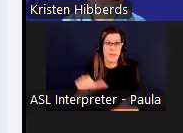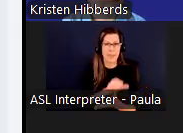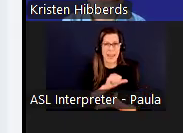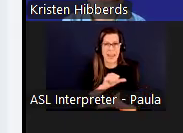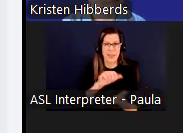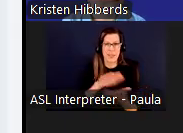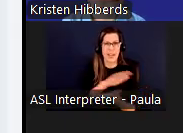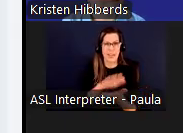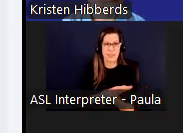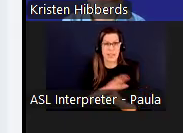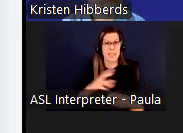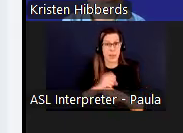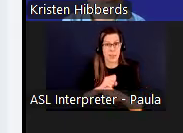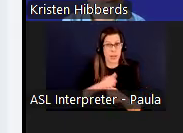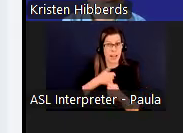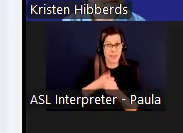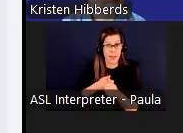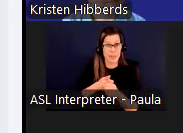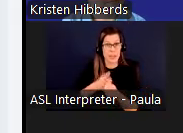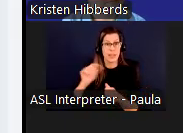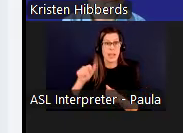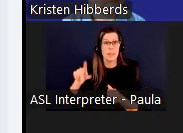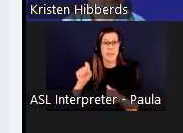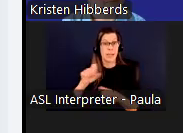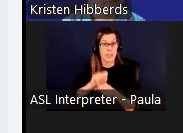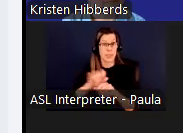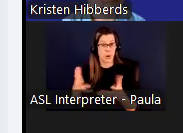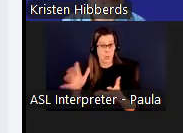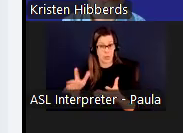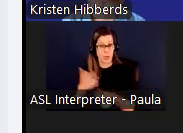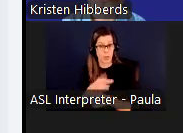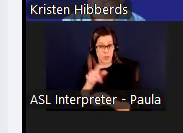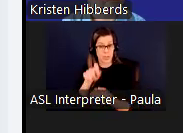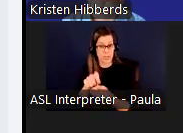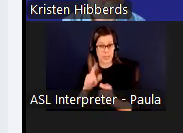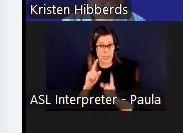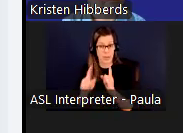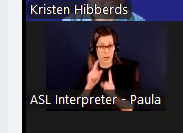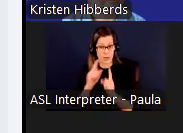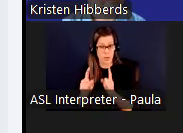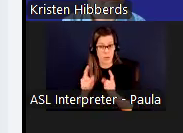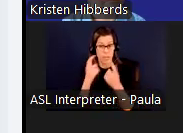updates that APS workers will use detailed interviews and observations and